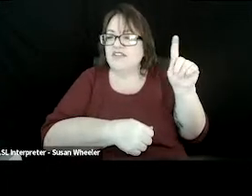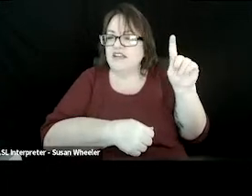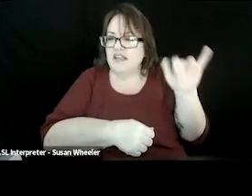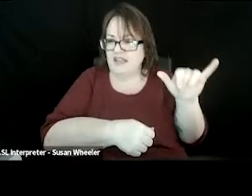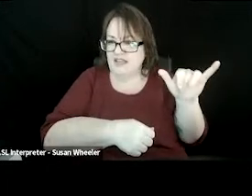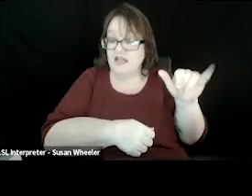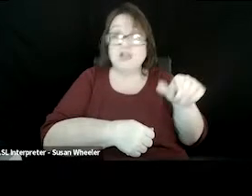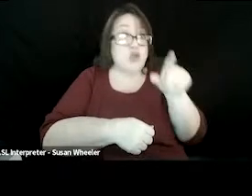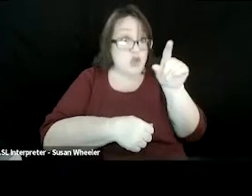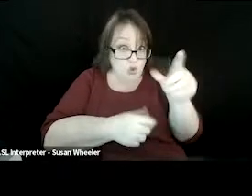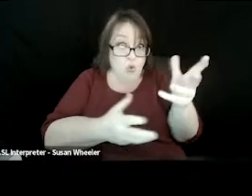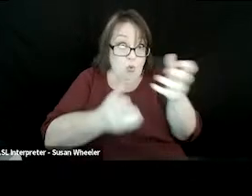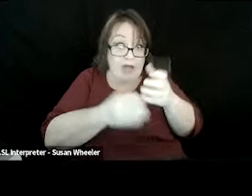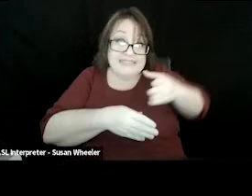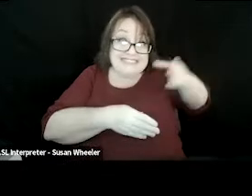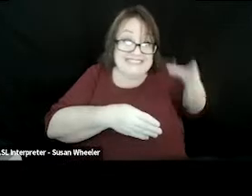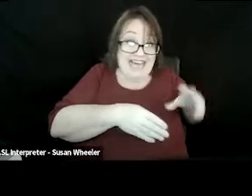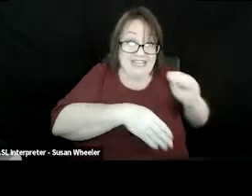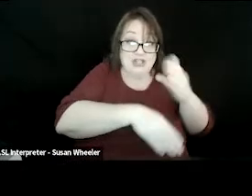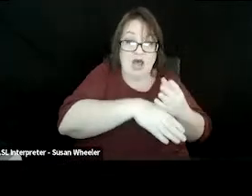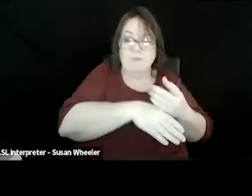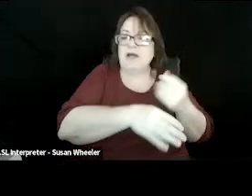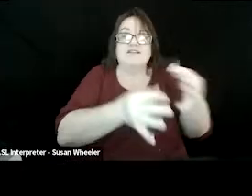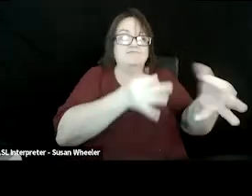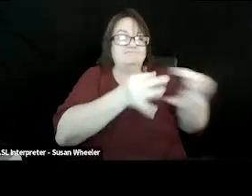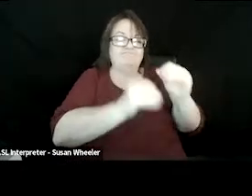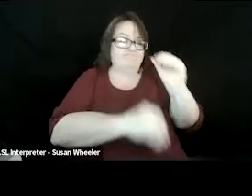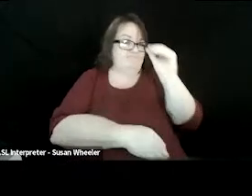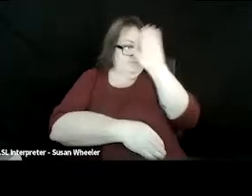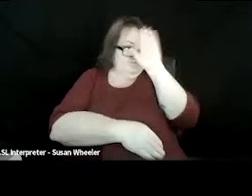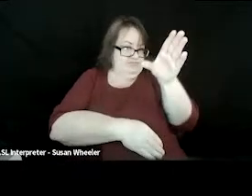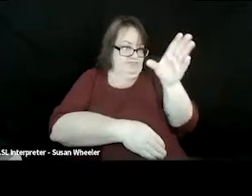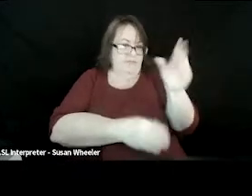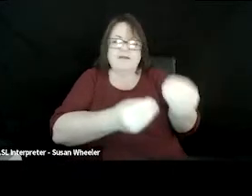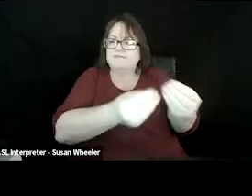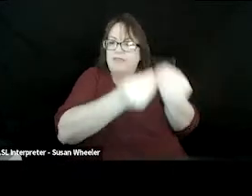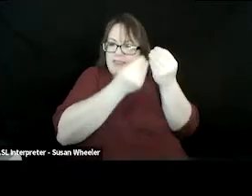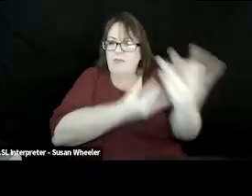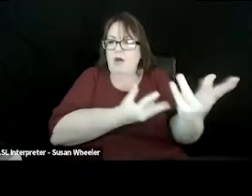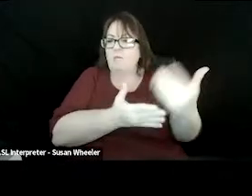you spell that out in the beginning. And I'm gonna walk you through something very complicated